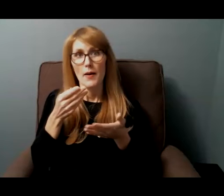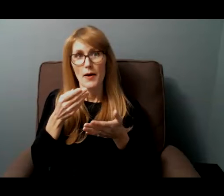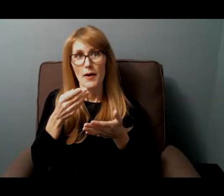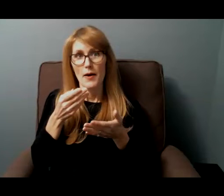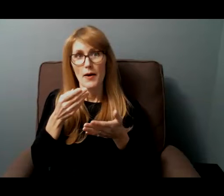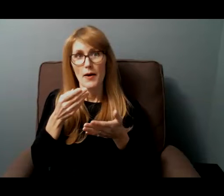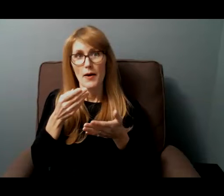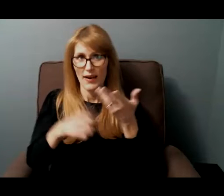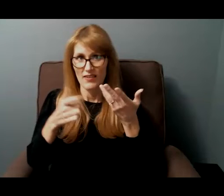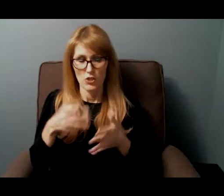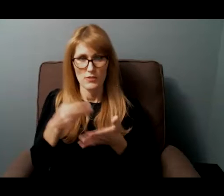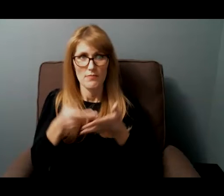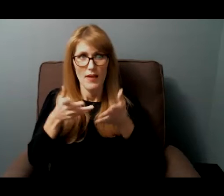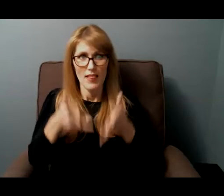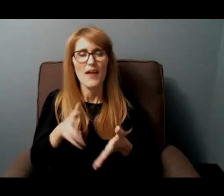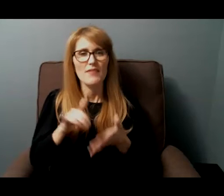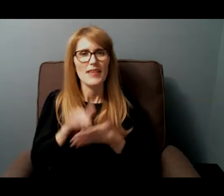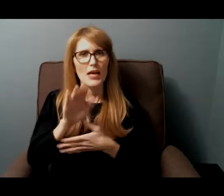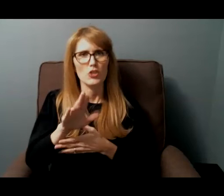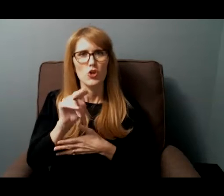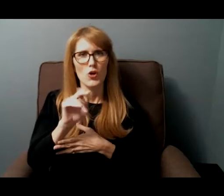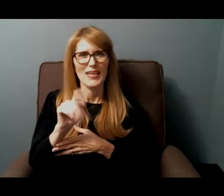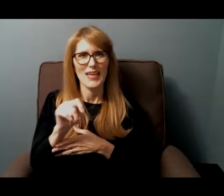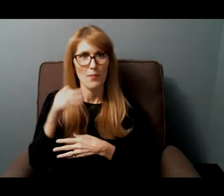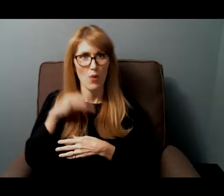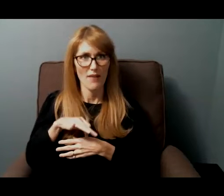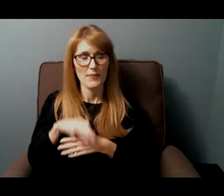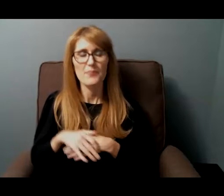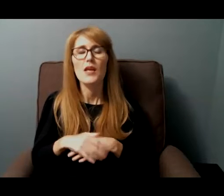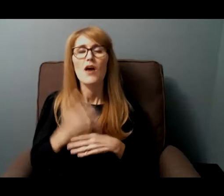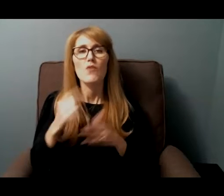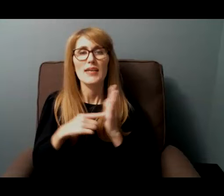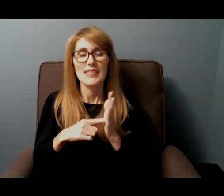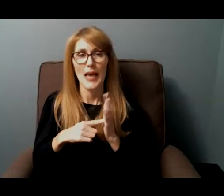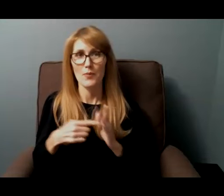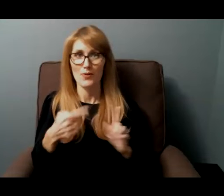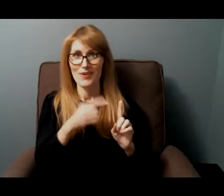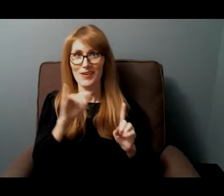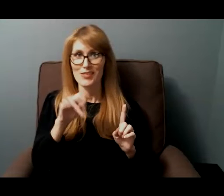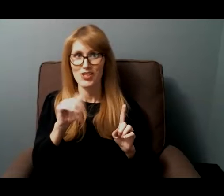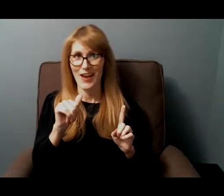So let's say for example, we'll go back to Jana, that Jana and her graphic design business,